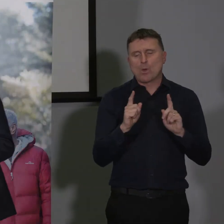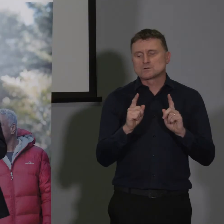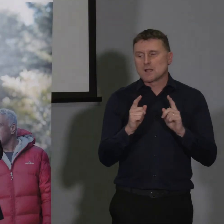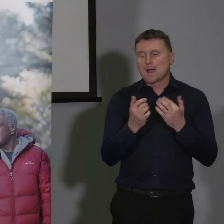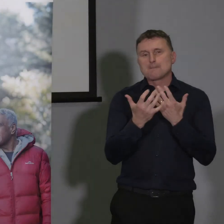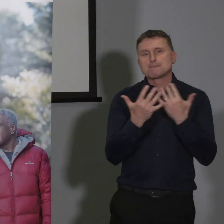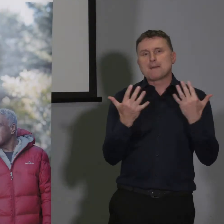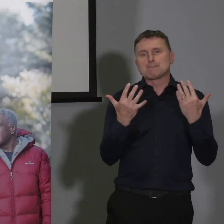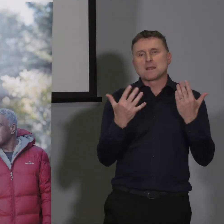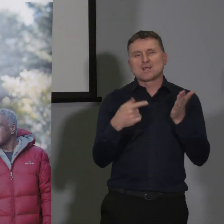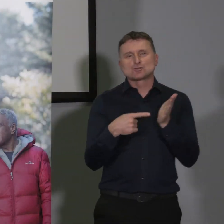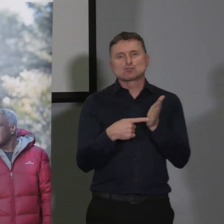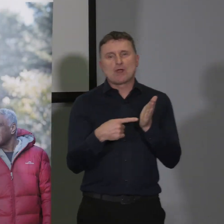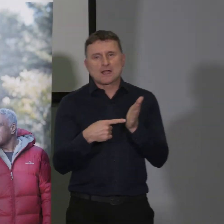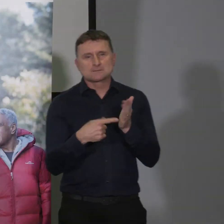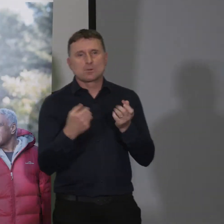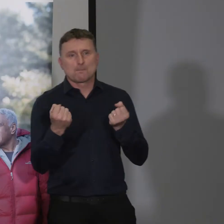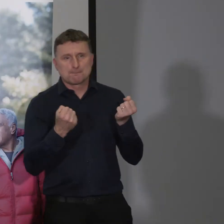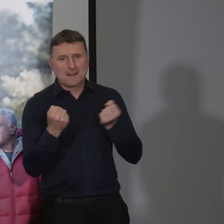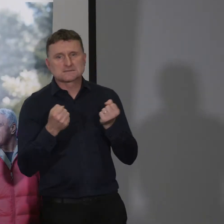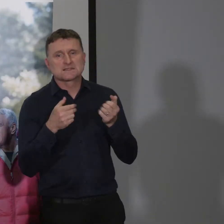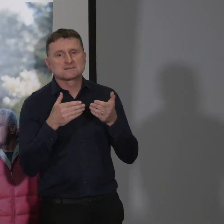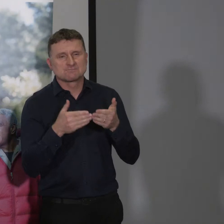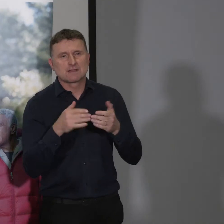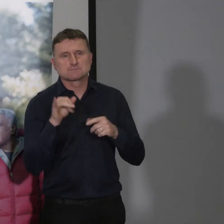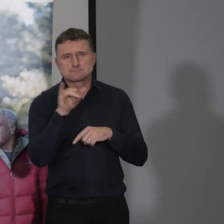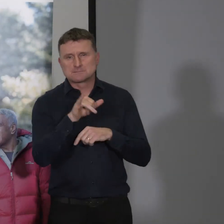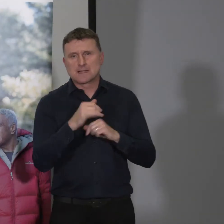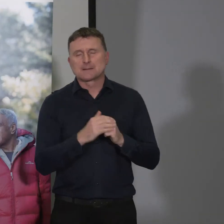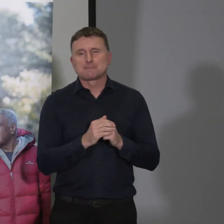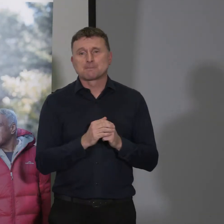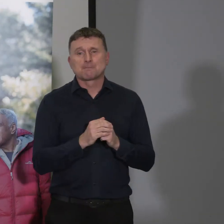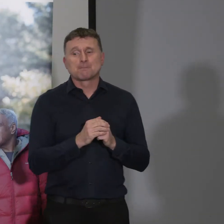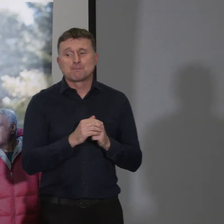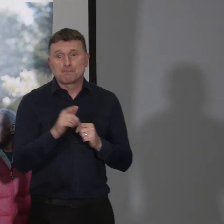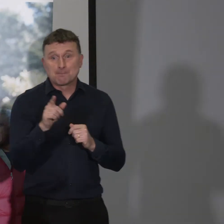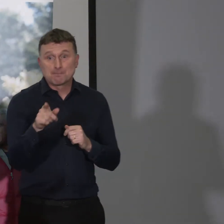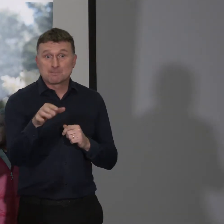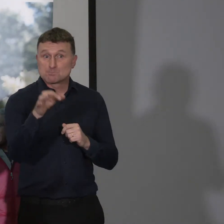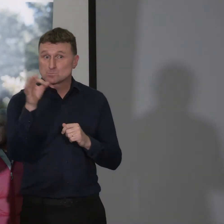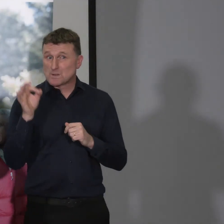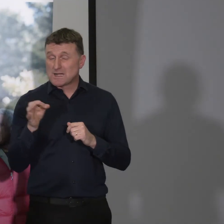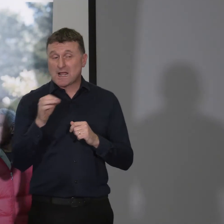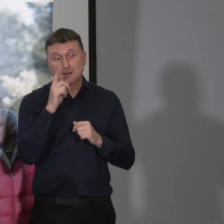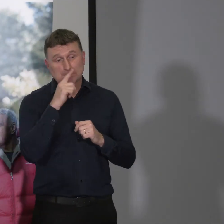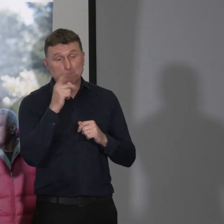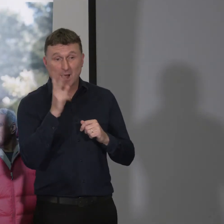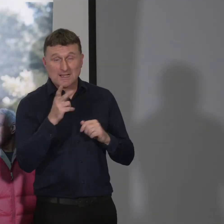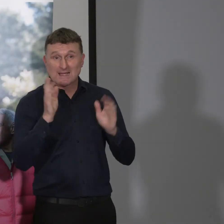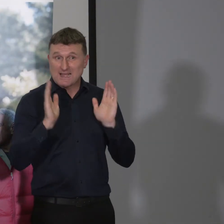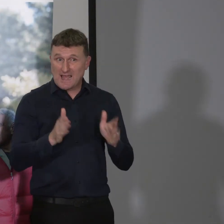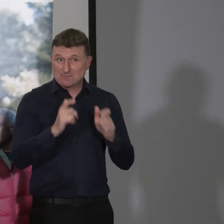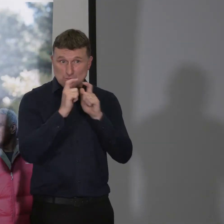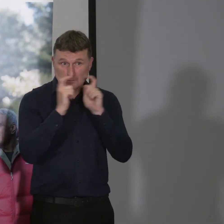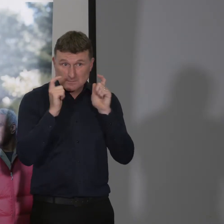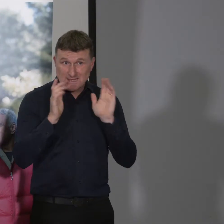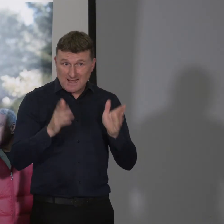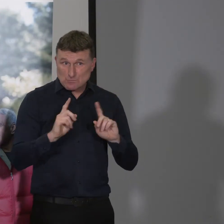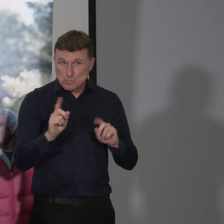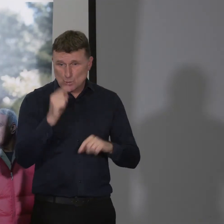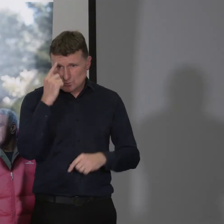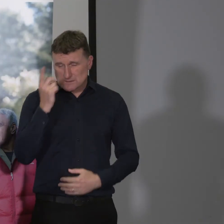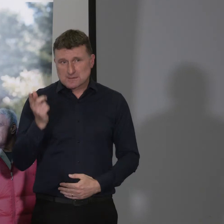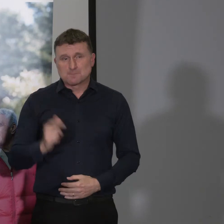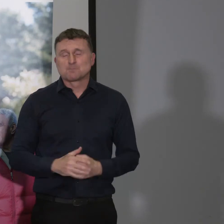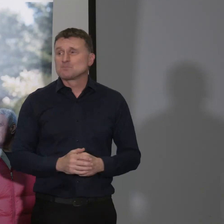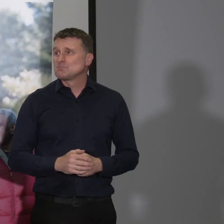the newsroom, would you be